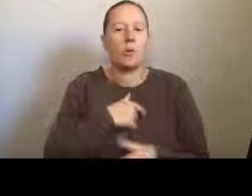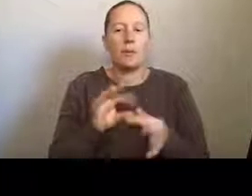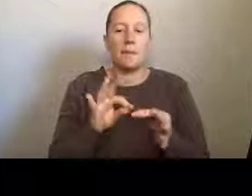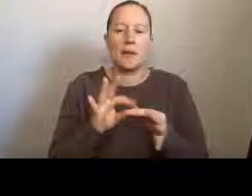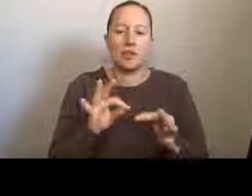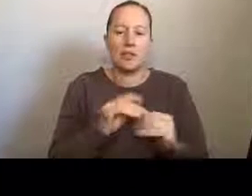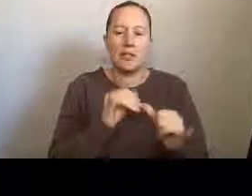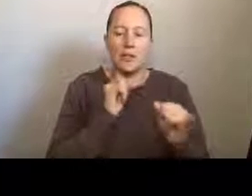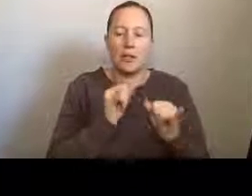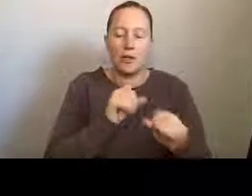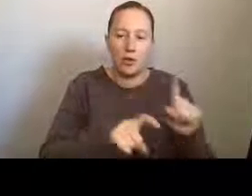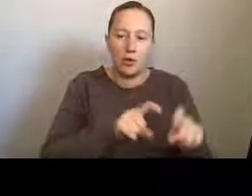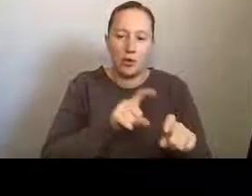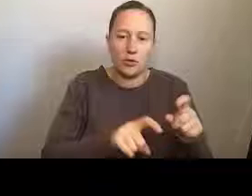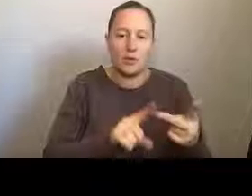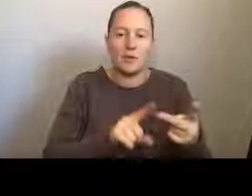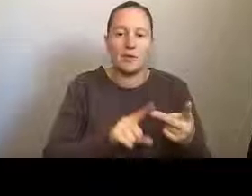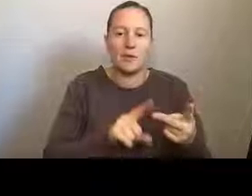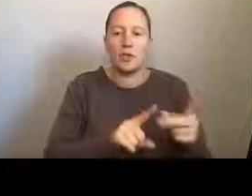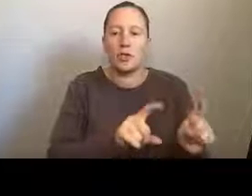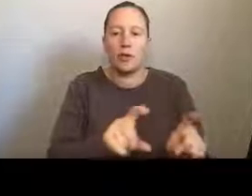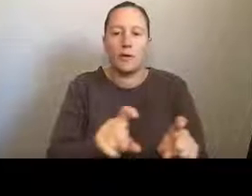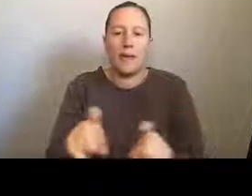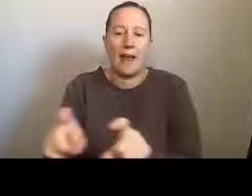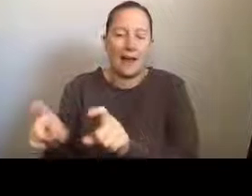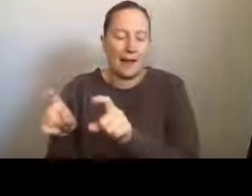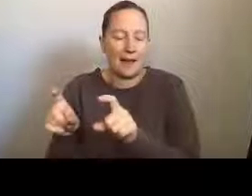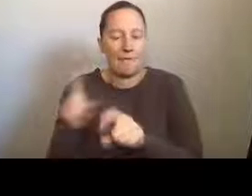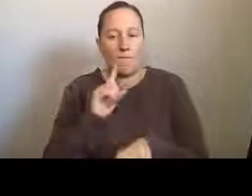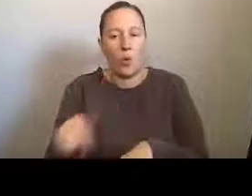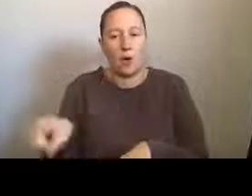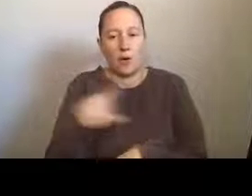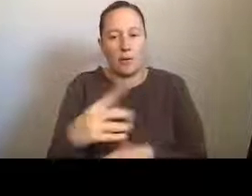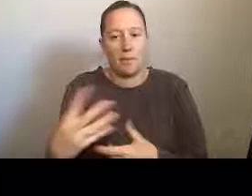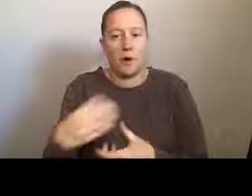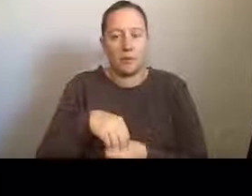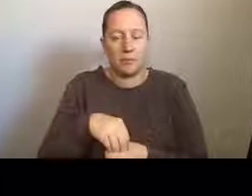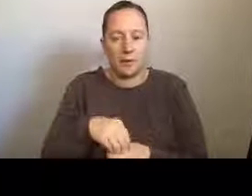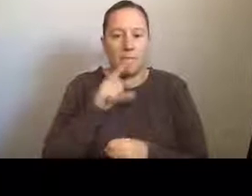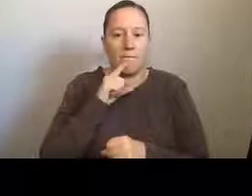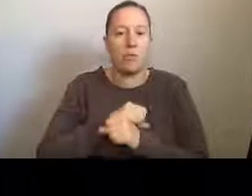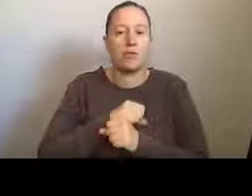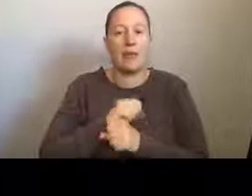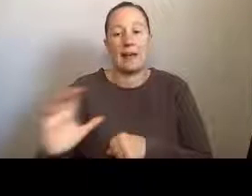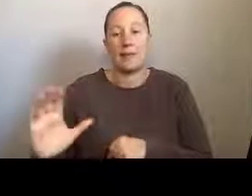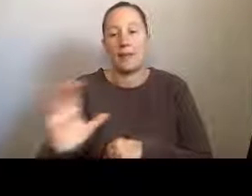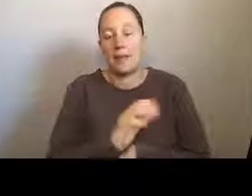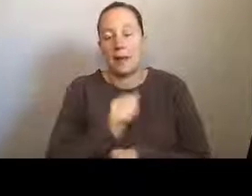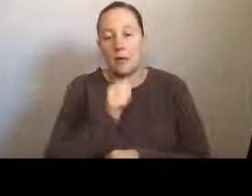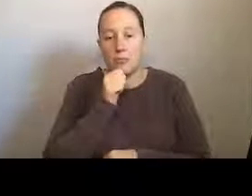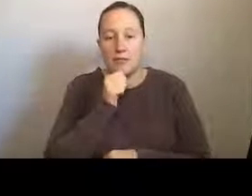and administering surveys to participants. To protect their privacy, you might want to consider